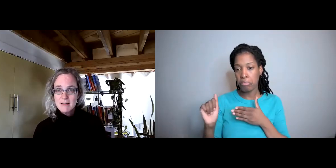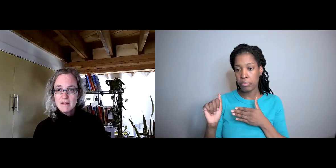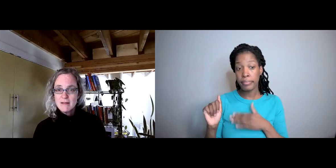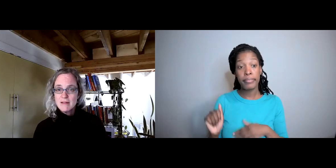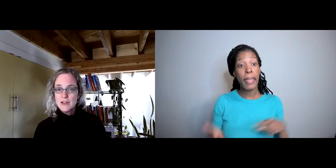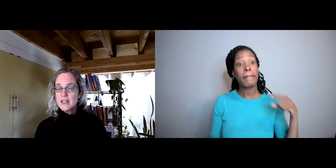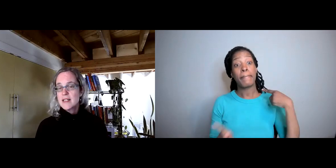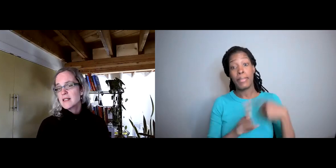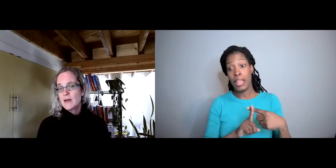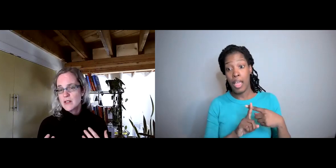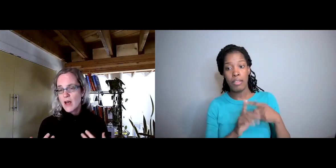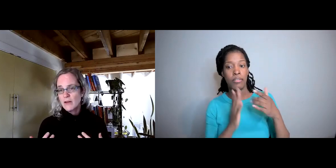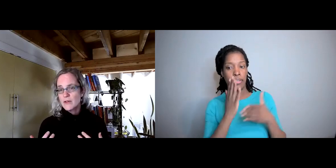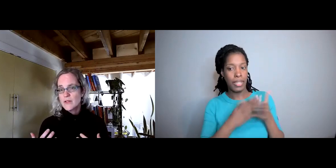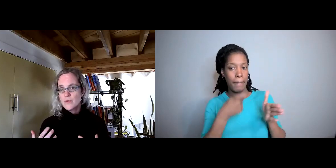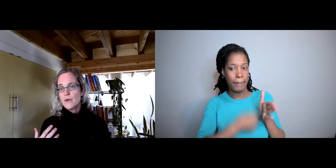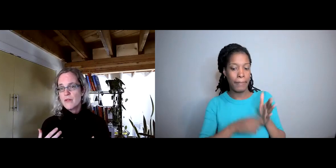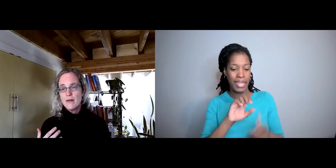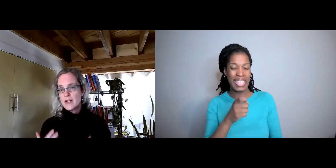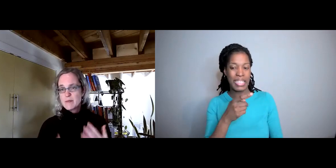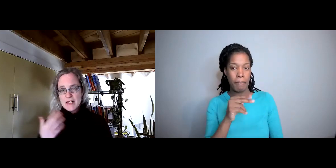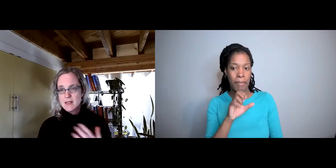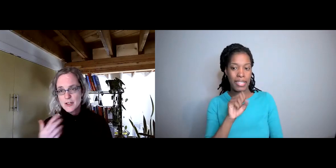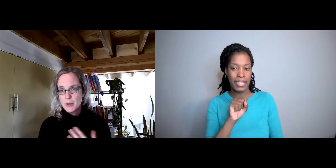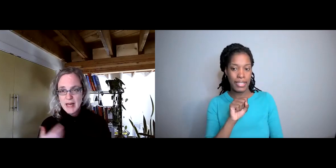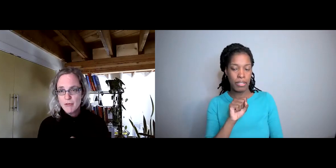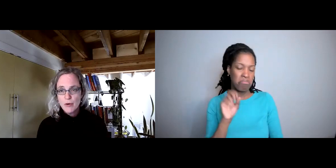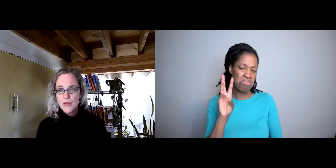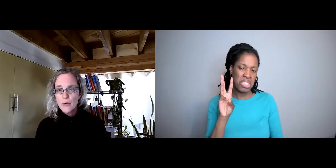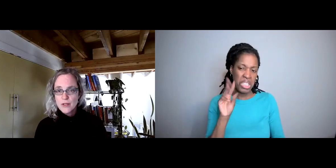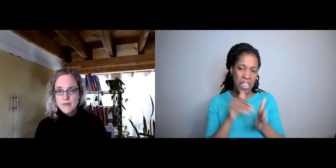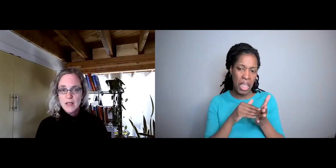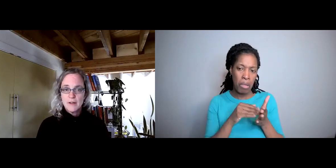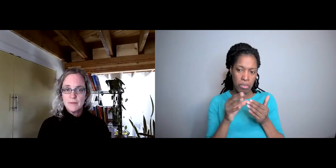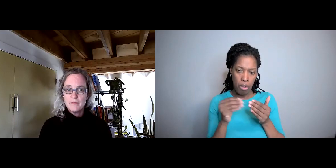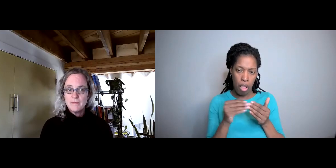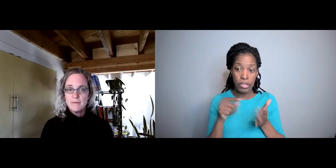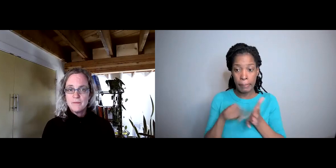She had $6,000 worth of expenses that she paid for over the course of the year.